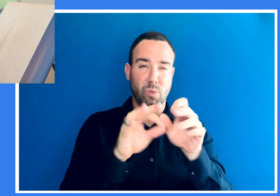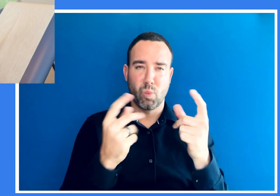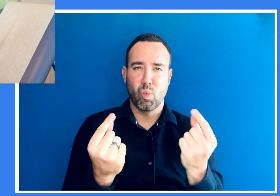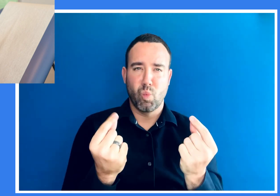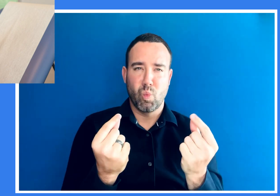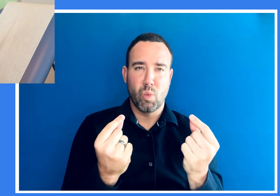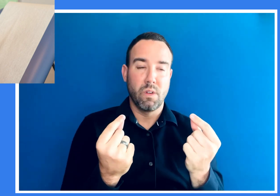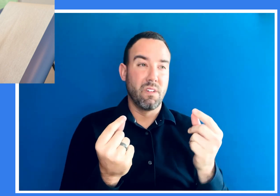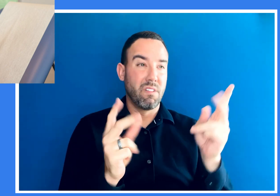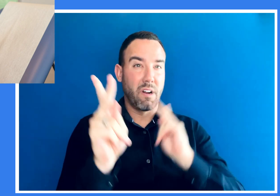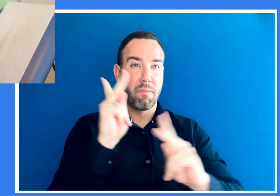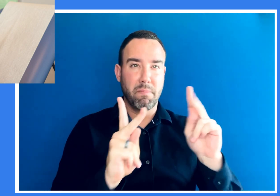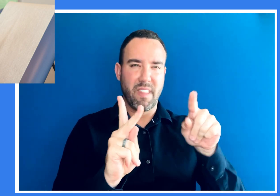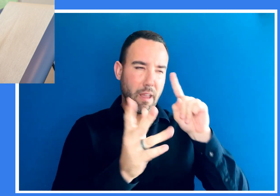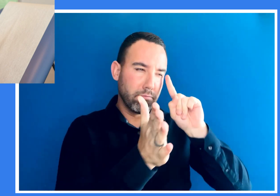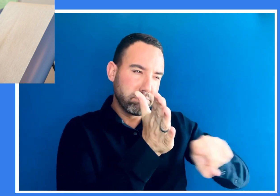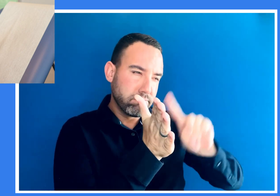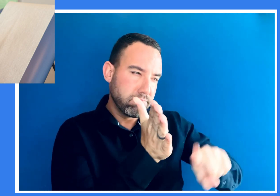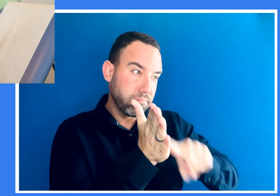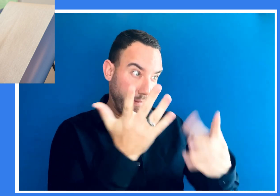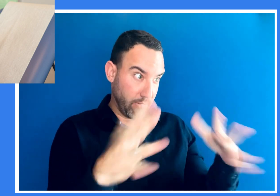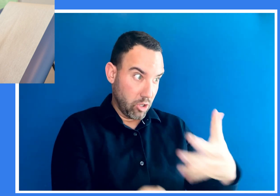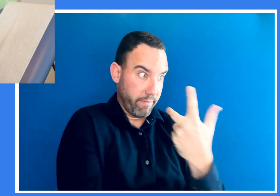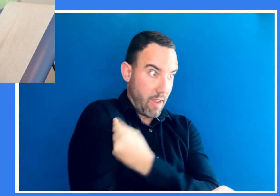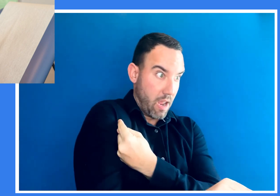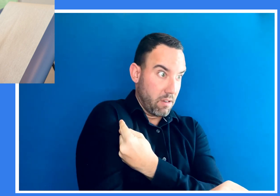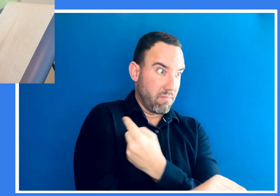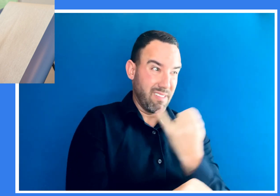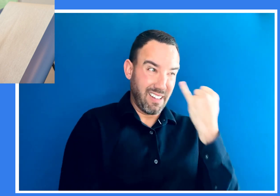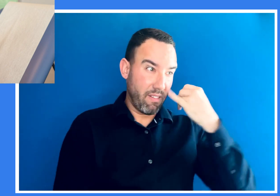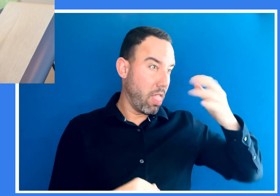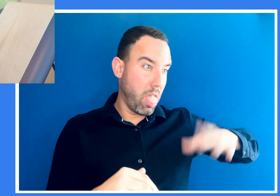They can check to see if people have been vaccinated at all medical visits